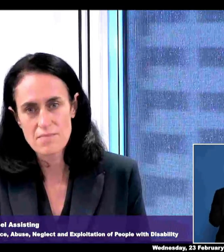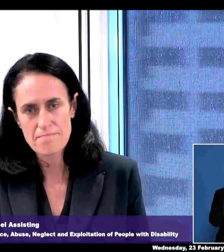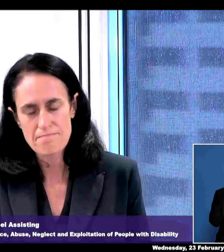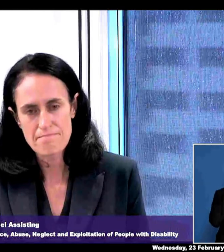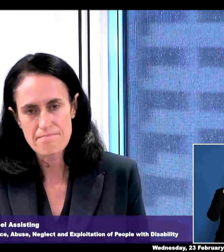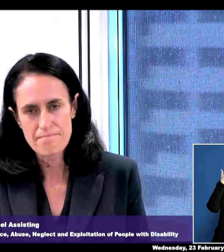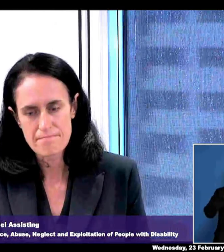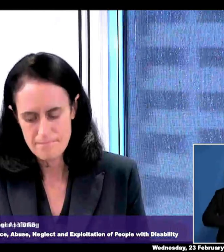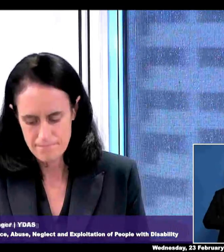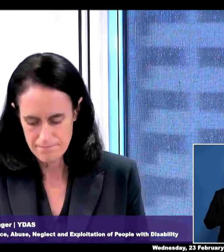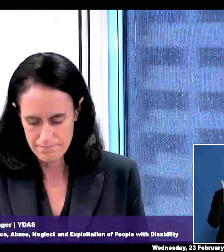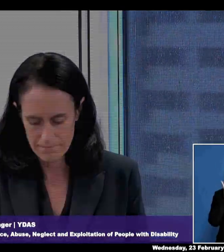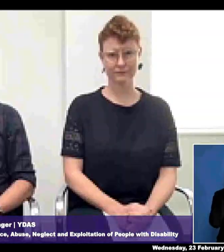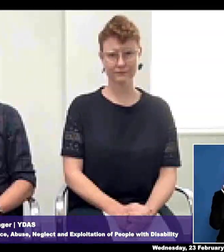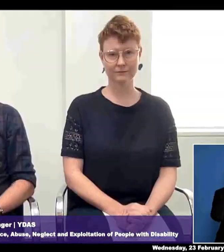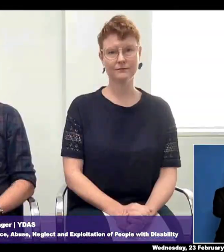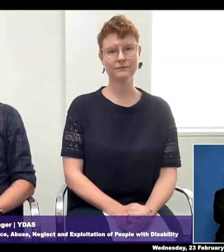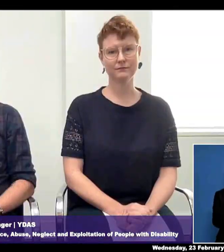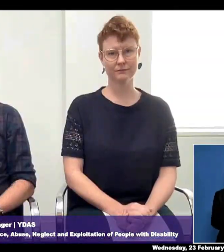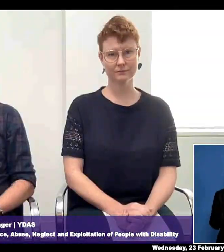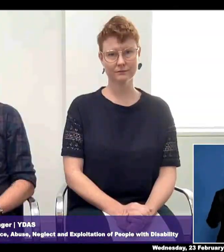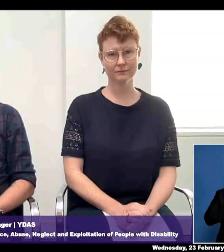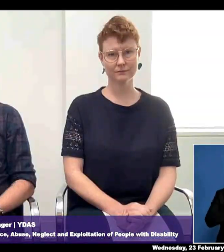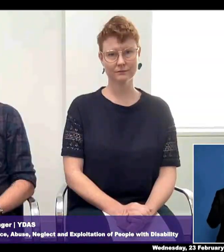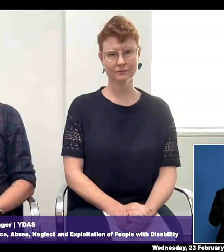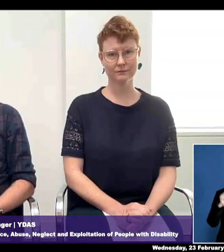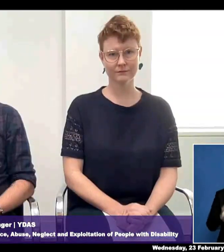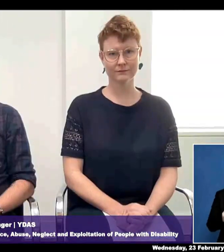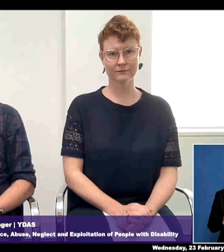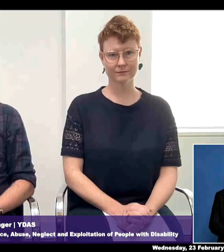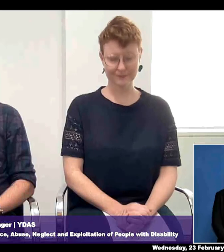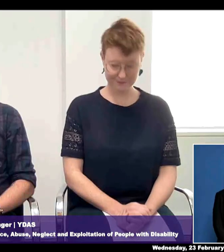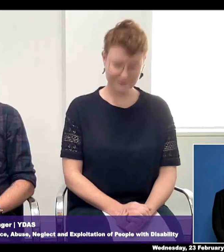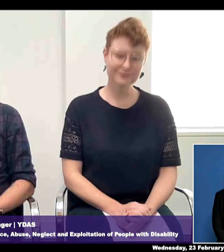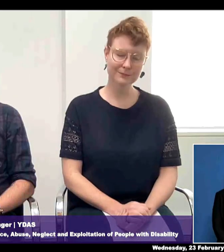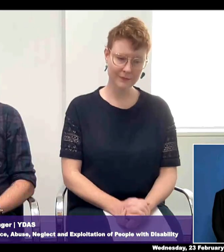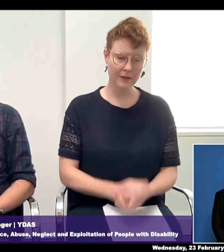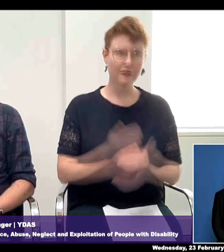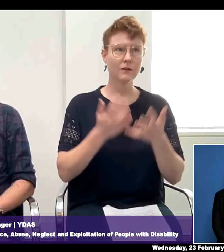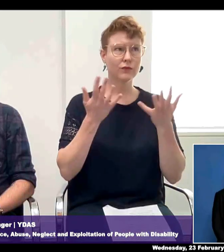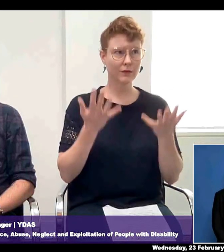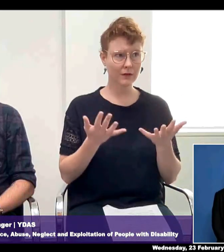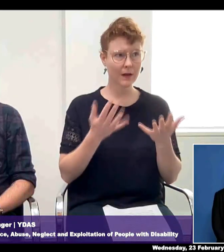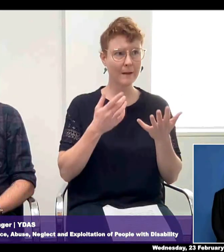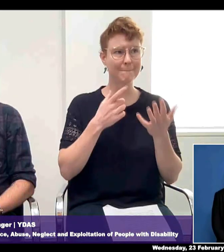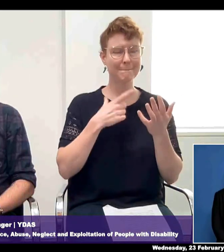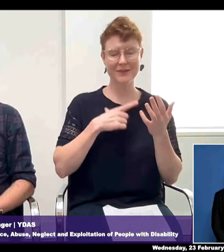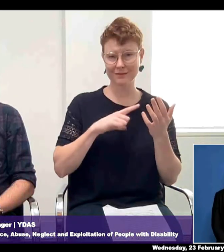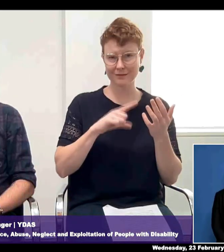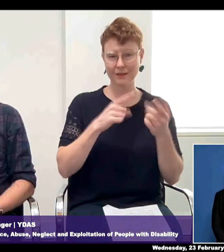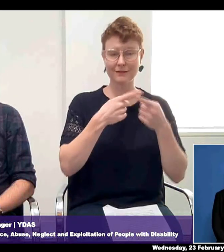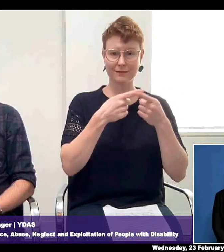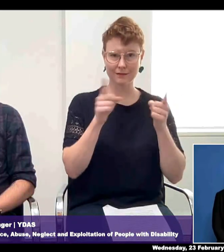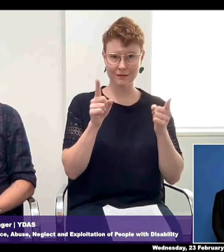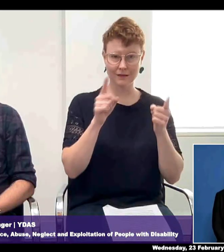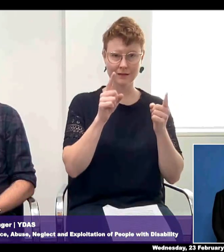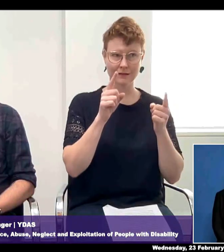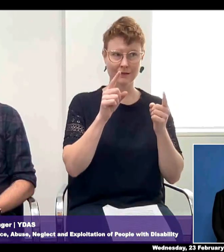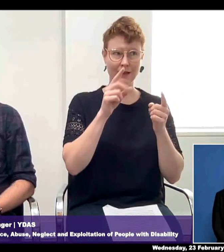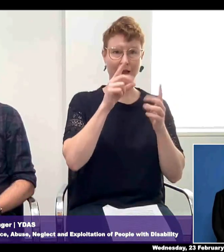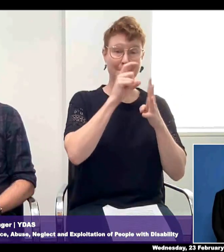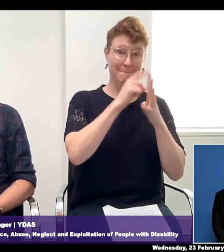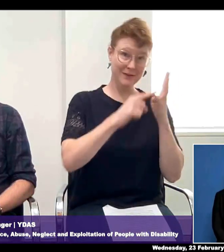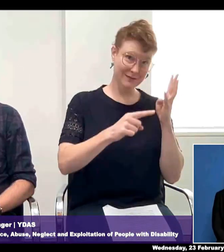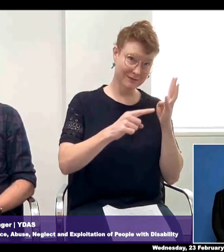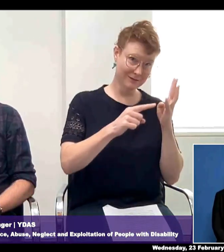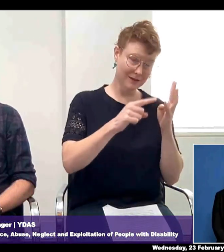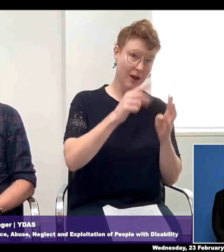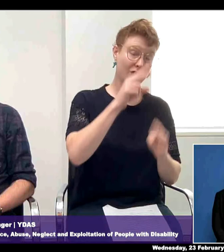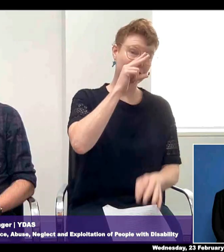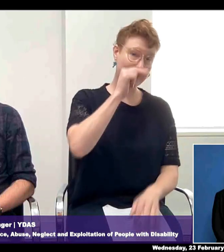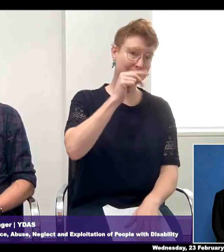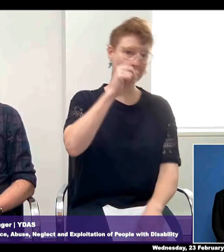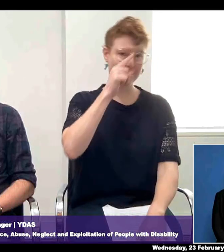Due to the